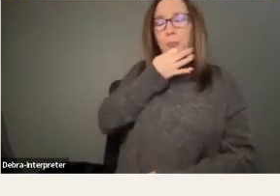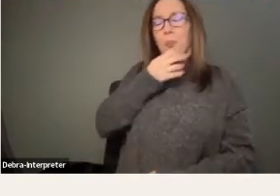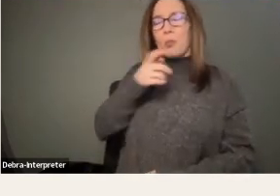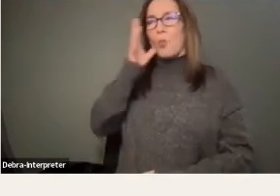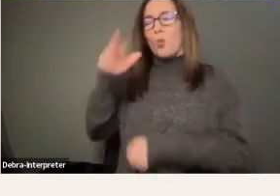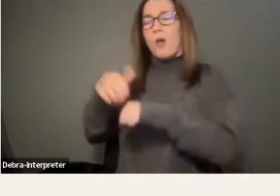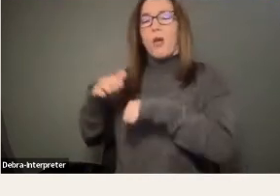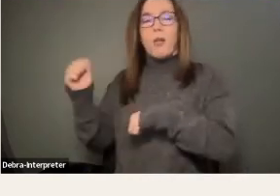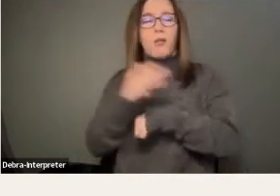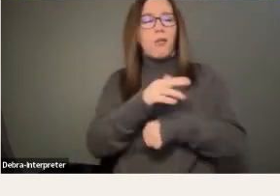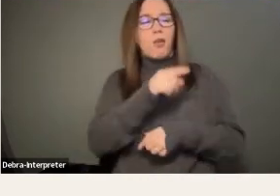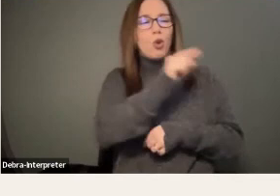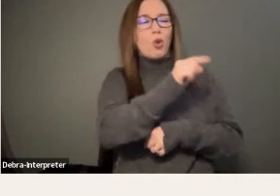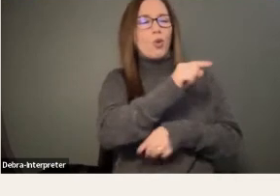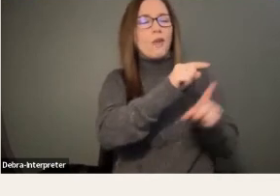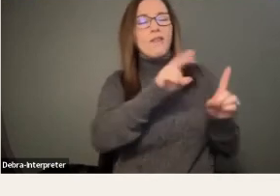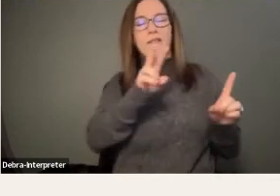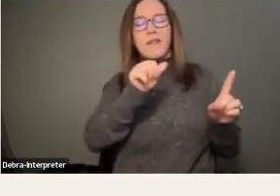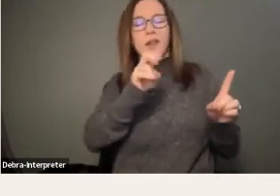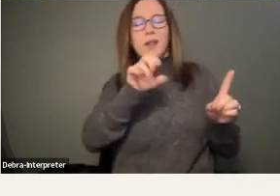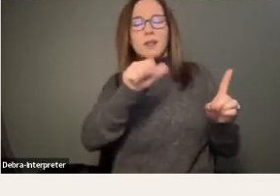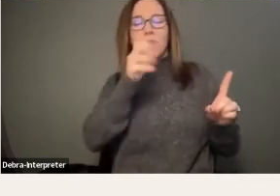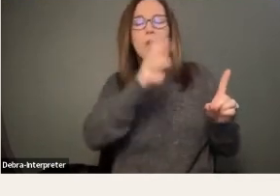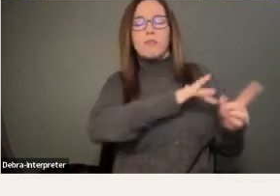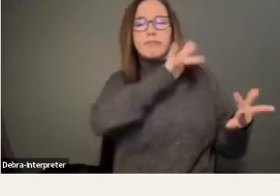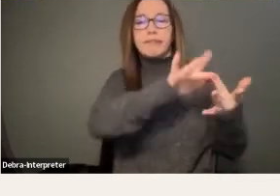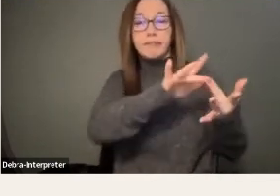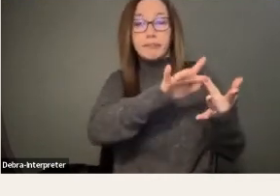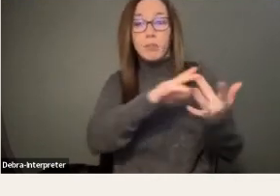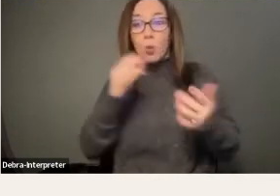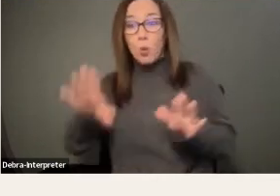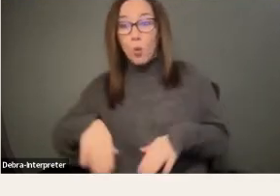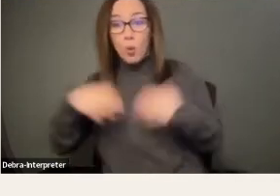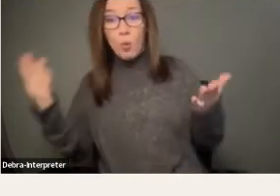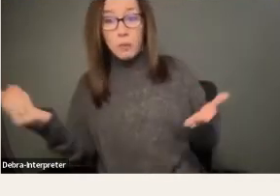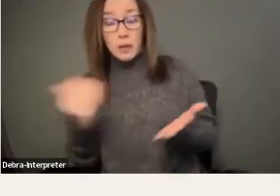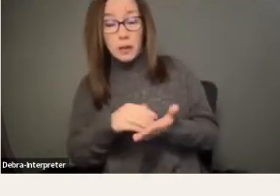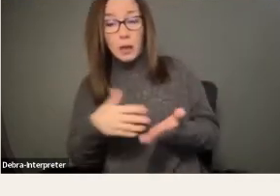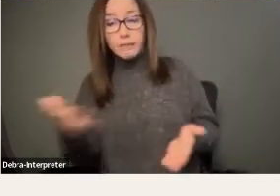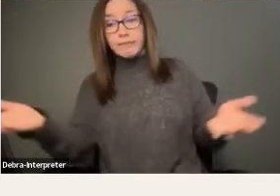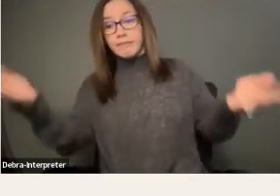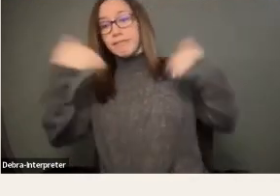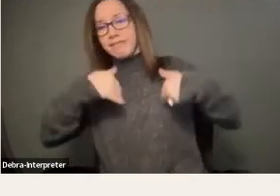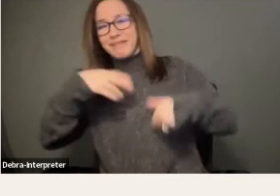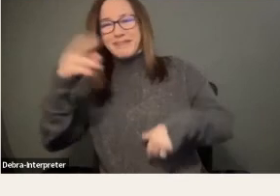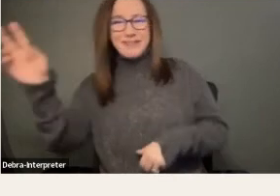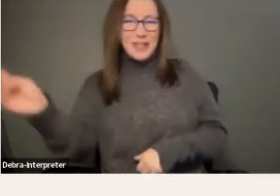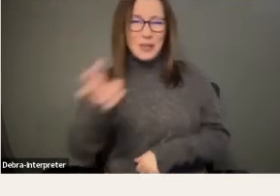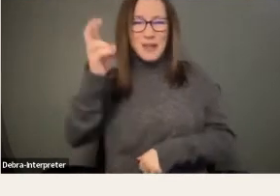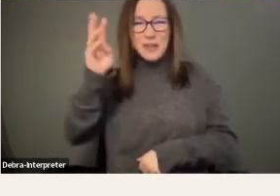down so if you choose one of the topic areas that Vanessa is an expert in we will refer the question to